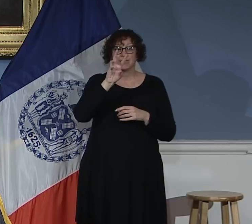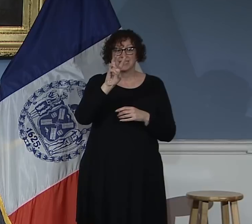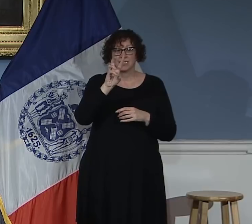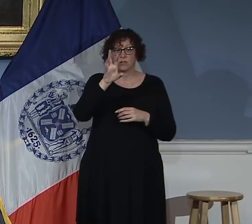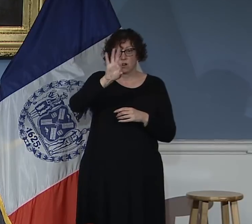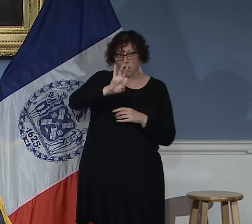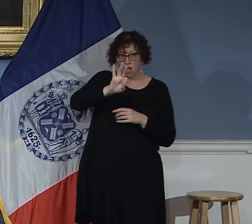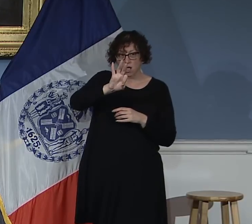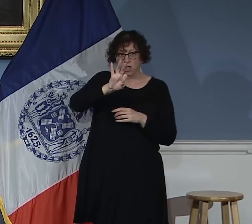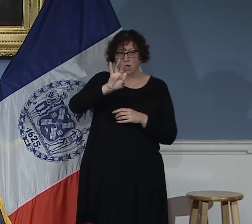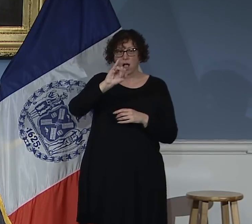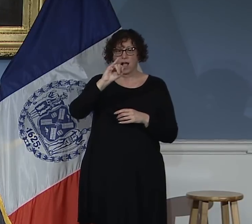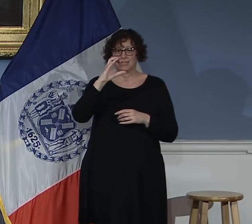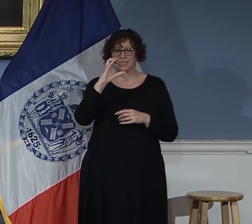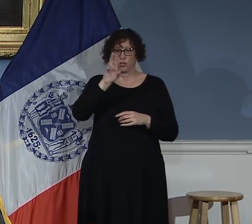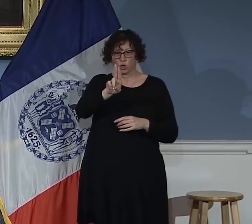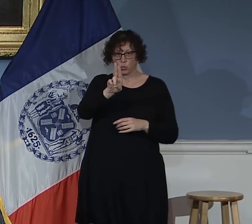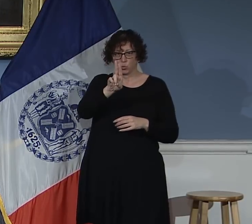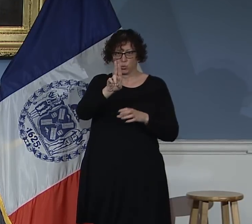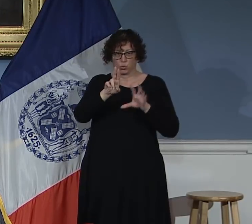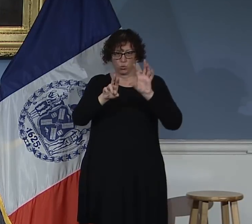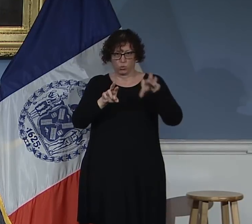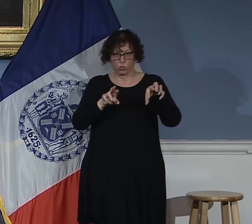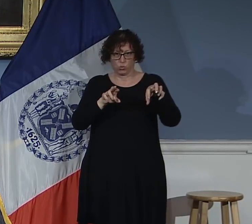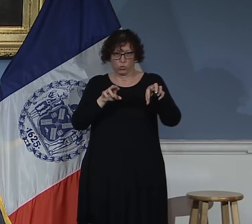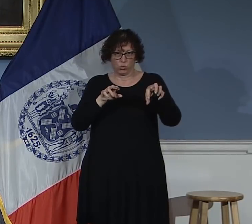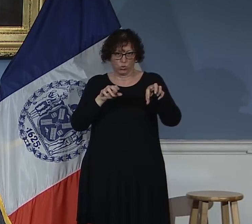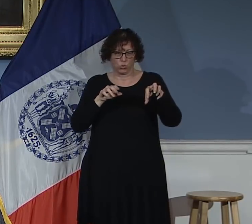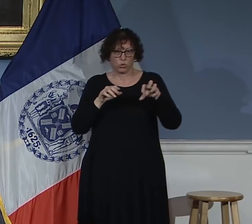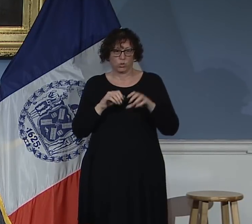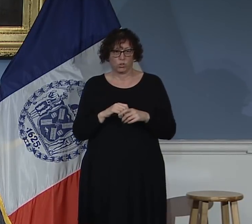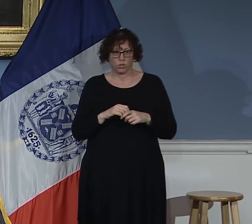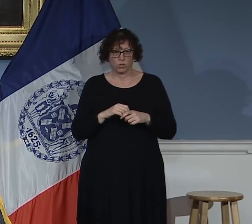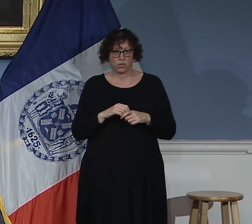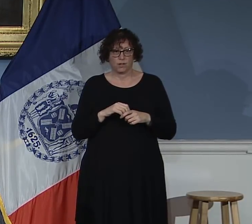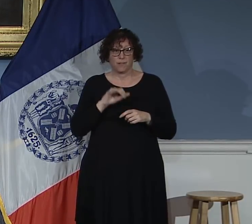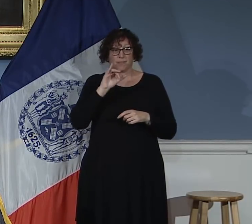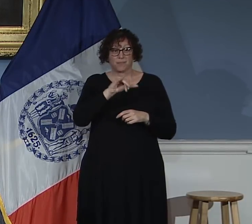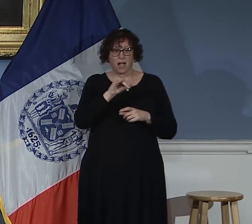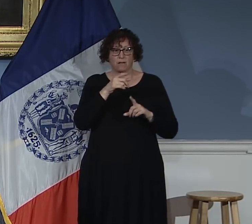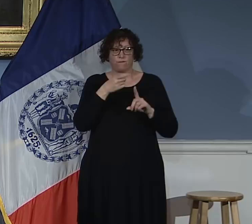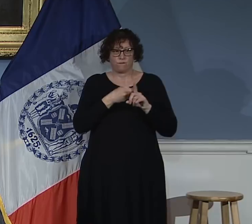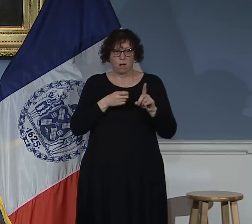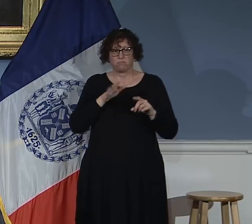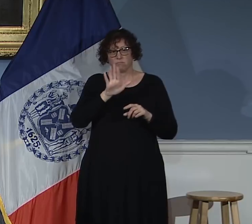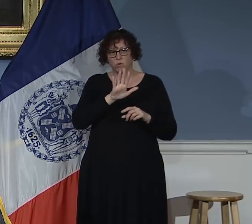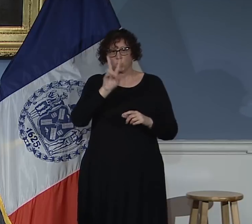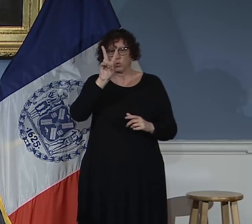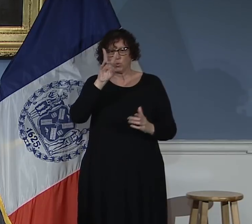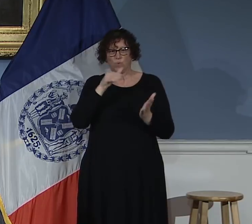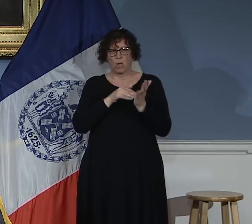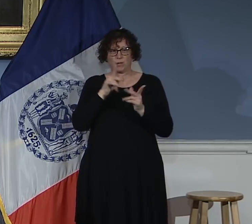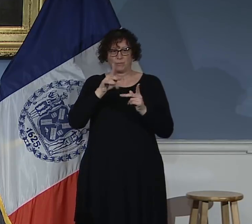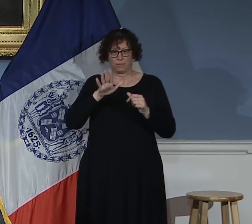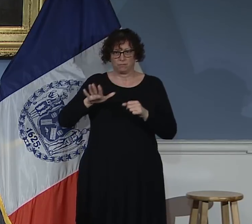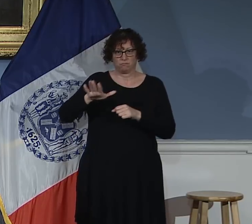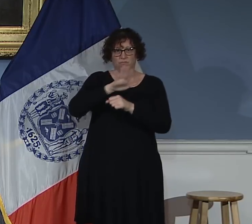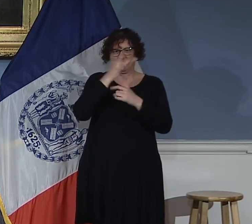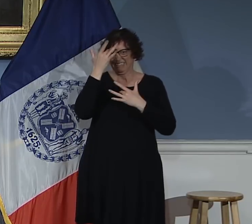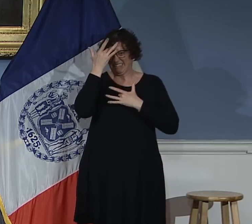HOSPITALIZATISON AND 169 ICU CSEAS . THT AW ASAGAINST A BASE OF